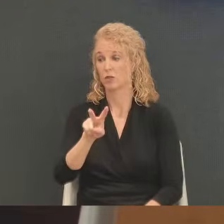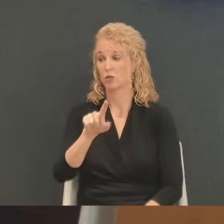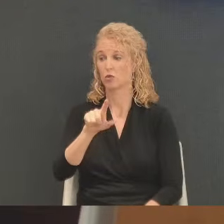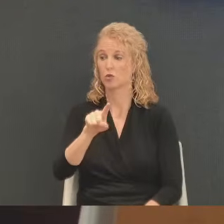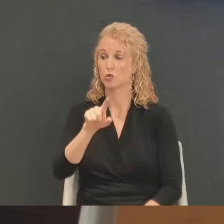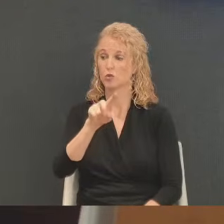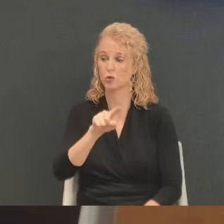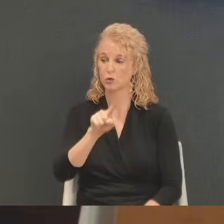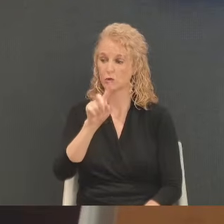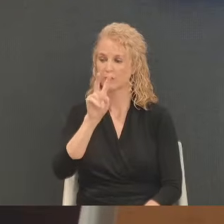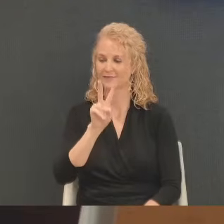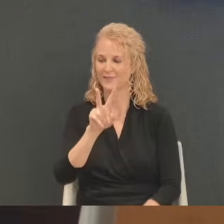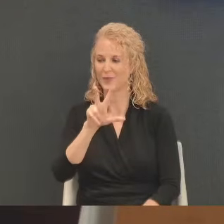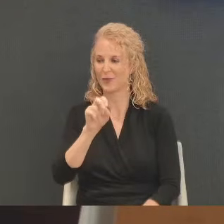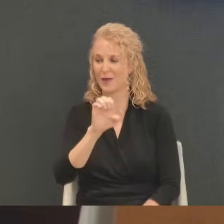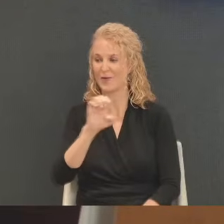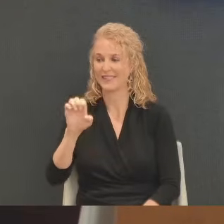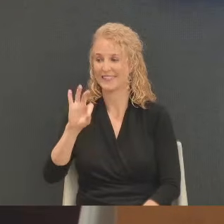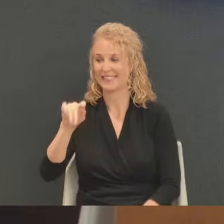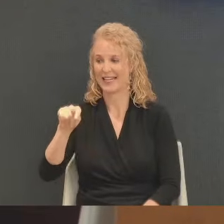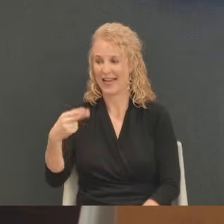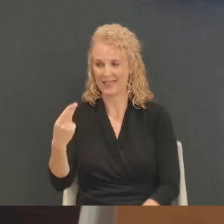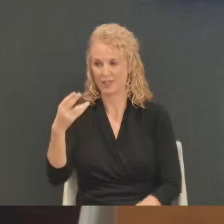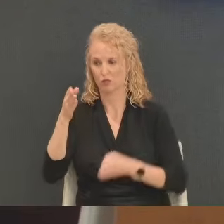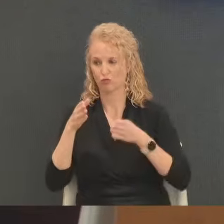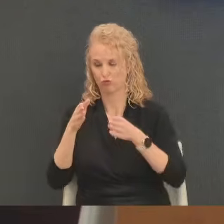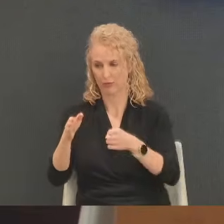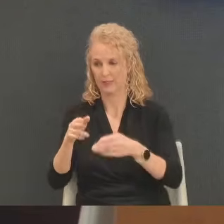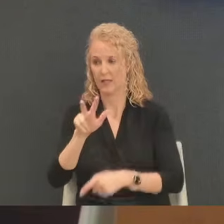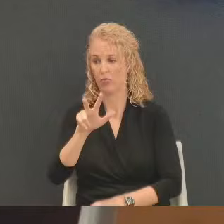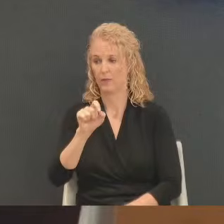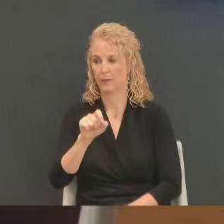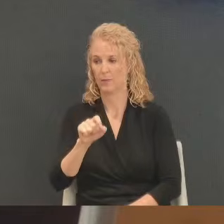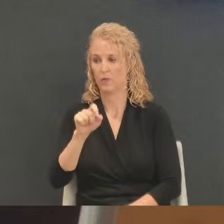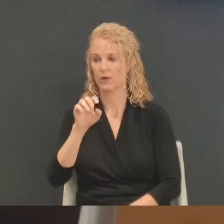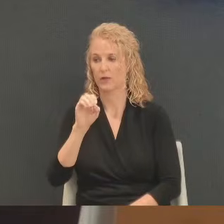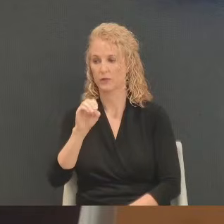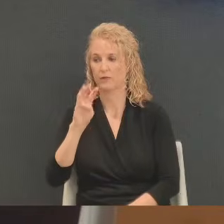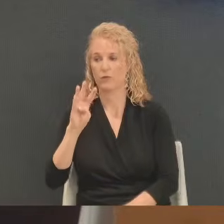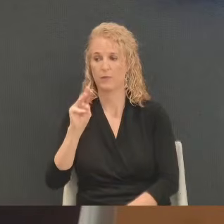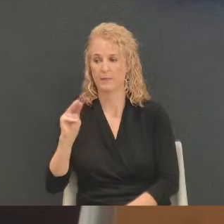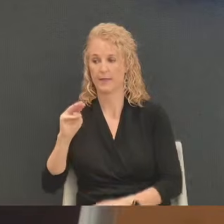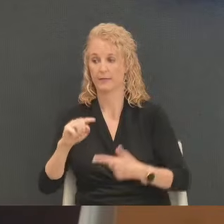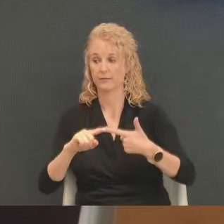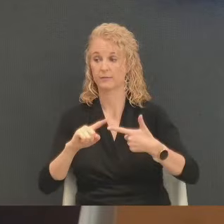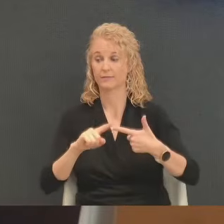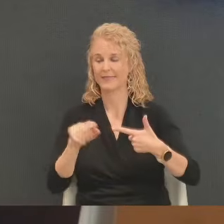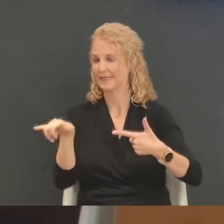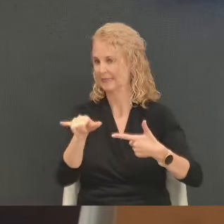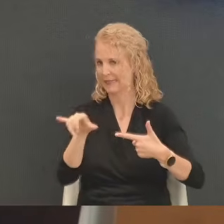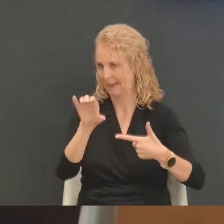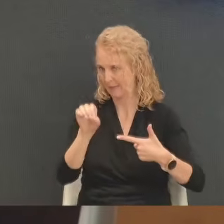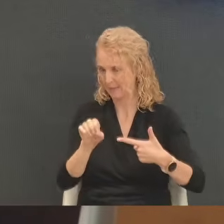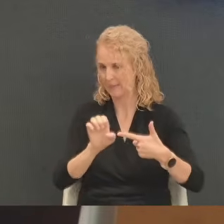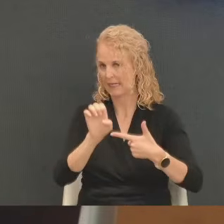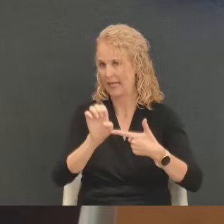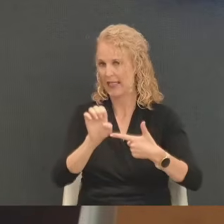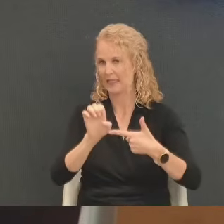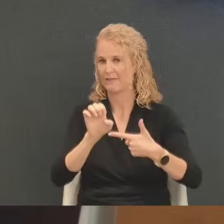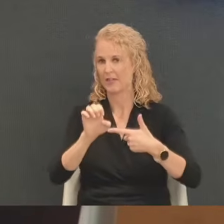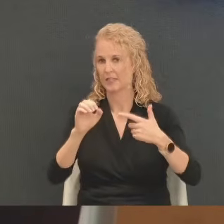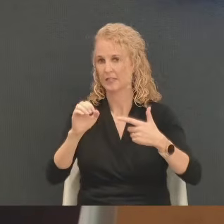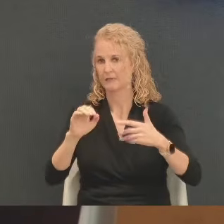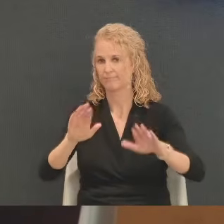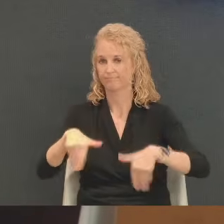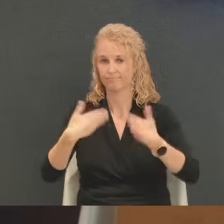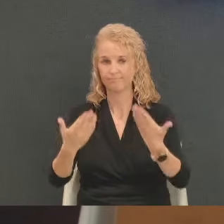million. uh by two is an agreement with Triton for elevator modernization at 800 Broadway at